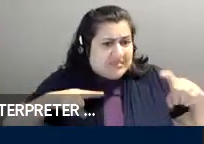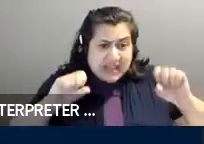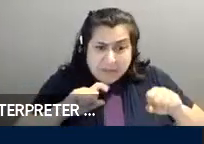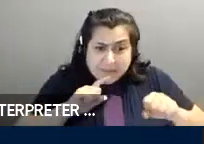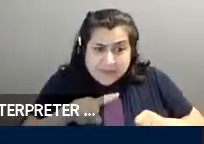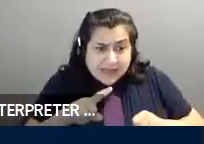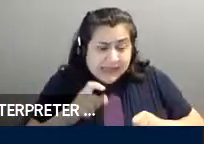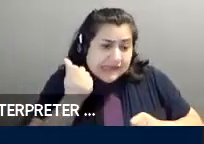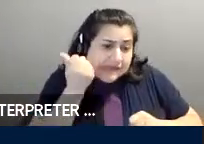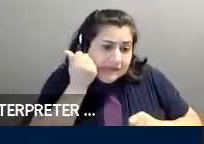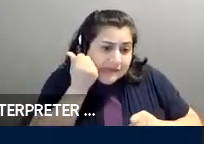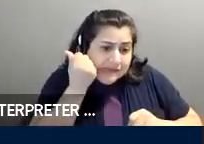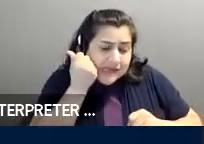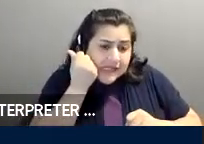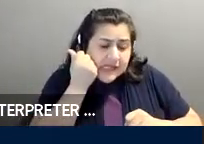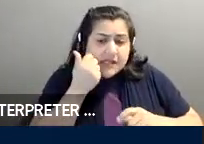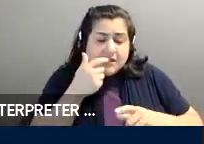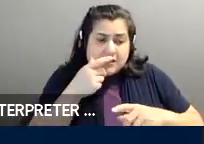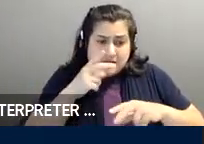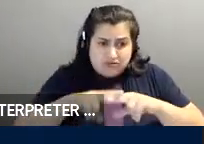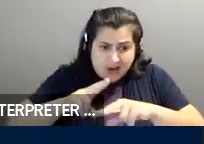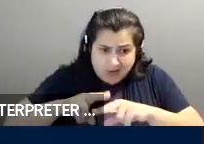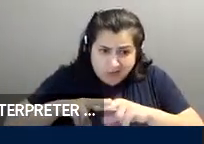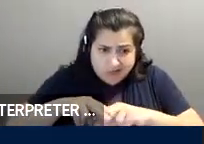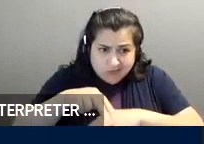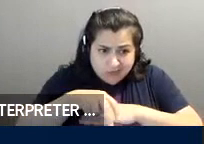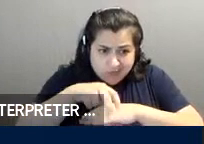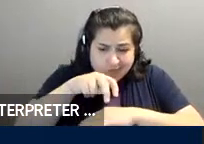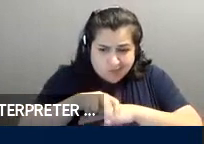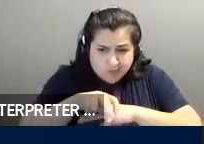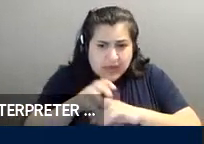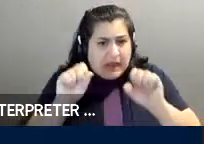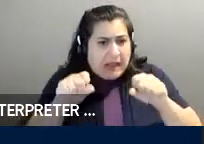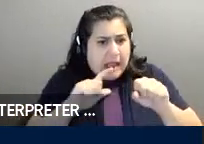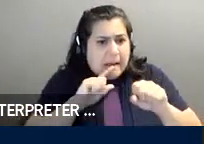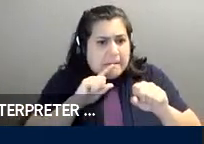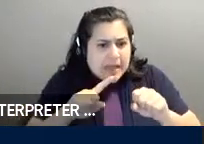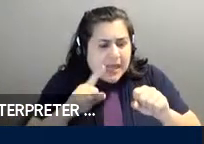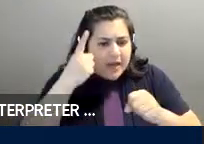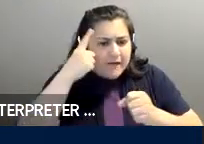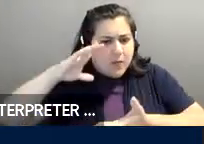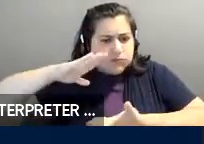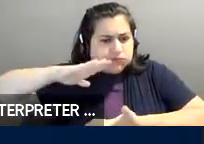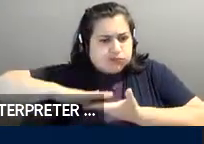It could be mammography equipment, so imaging equipment with tables, any type of equipment,